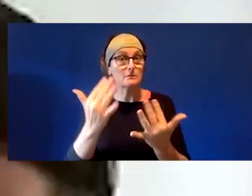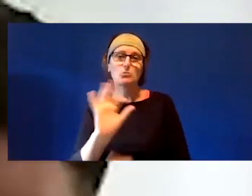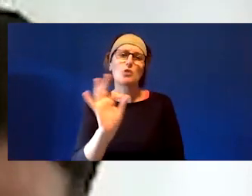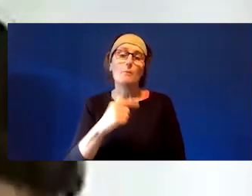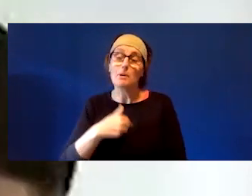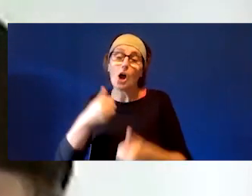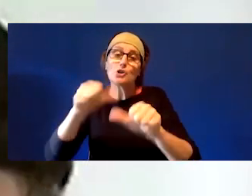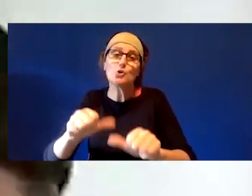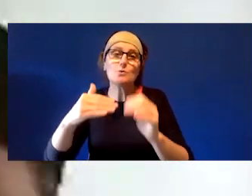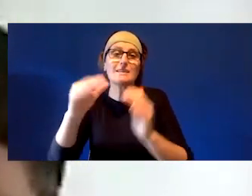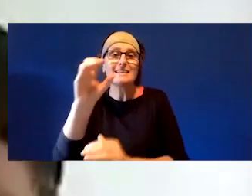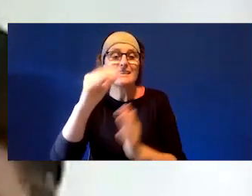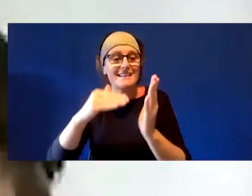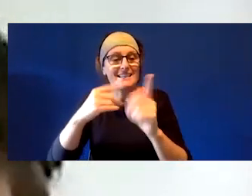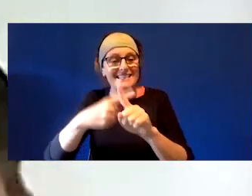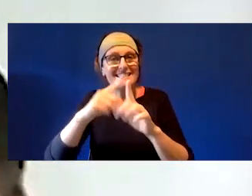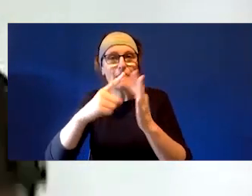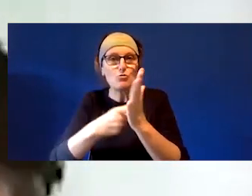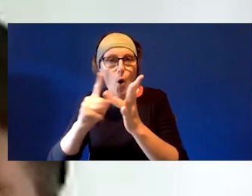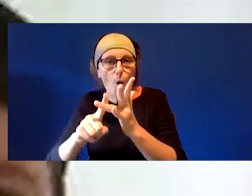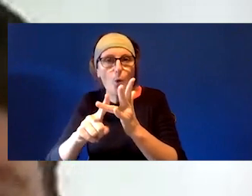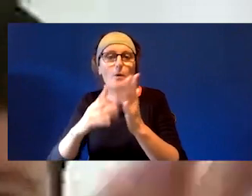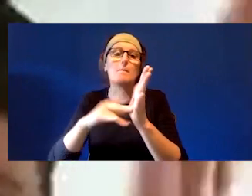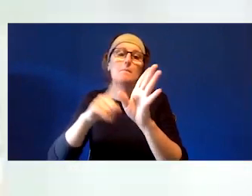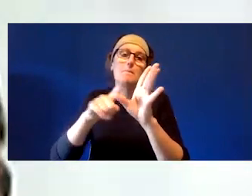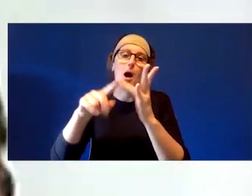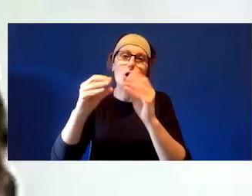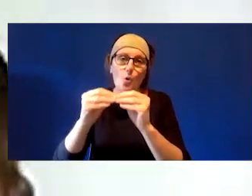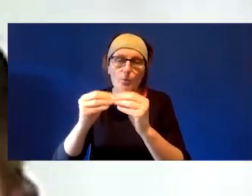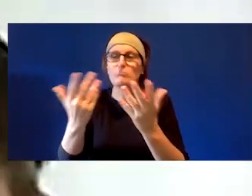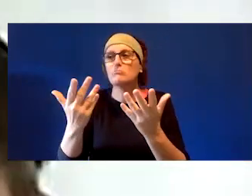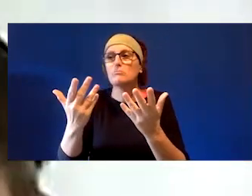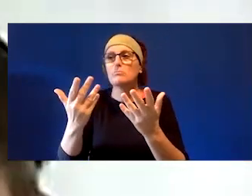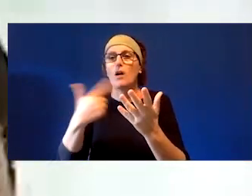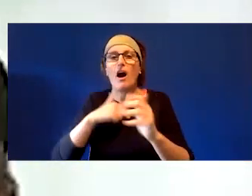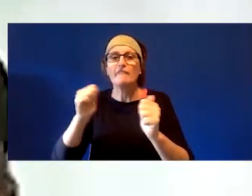have been CEO of organisations, reported to goods, worked at the